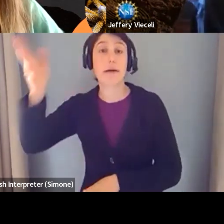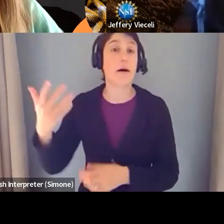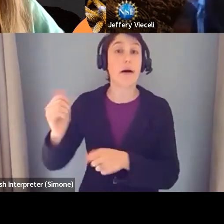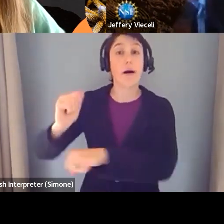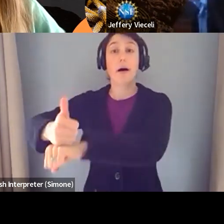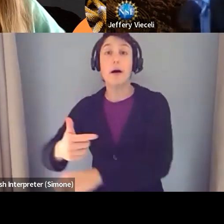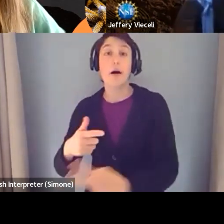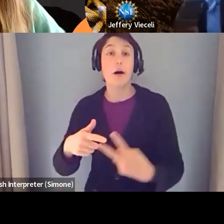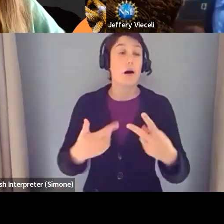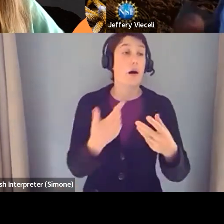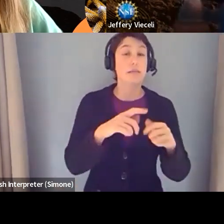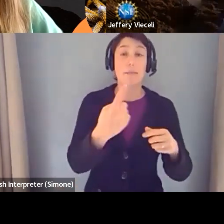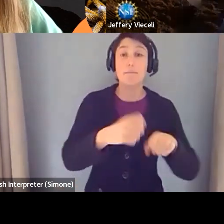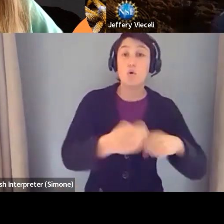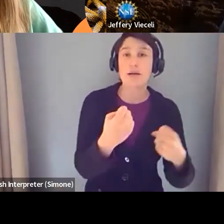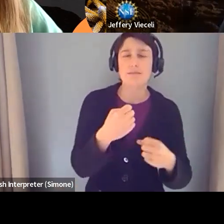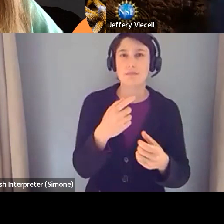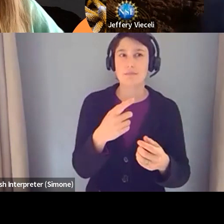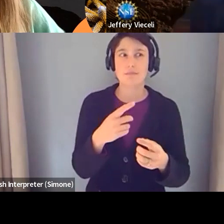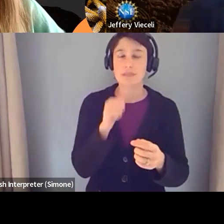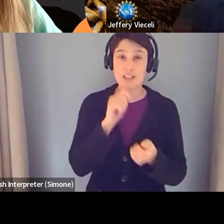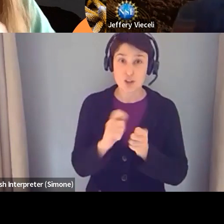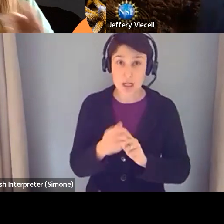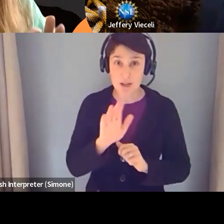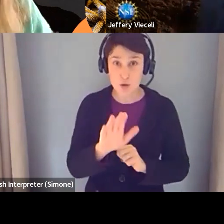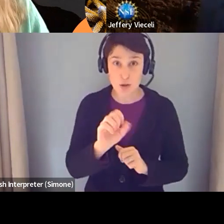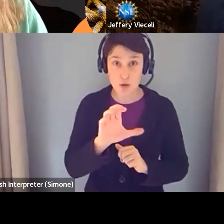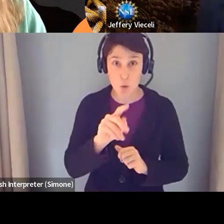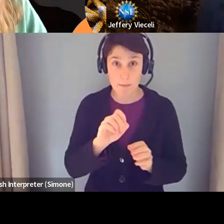but it's not changing your scope of work, please send an email to yourself,